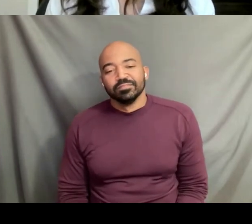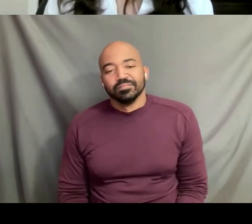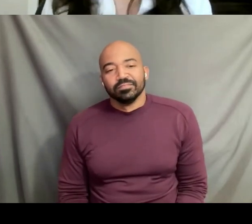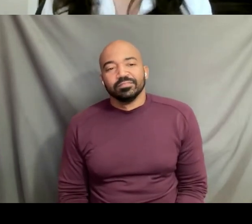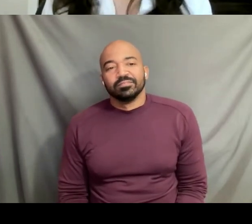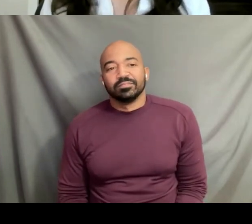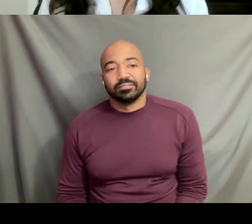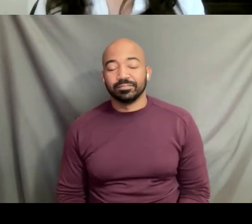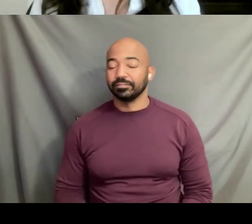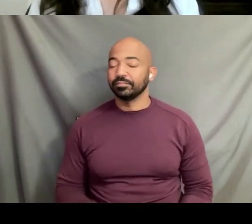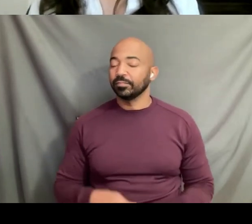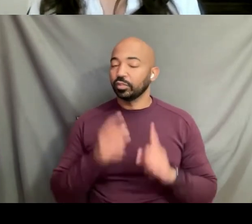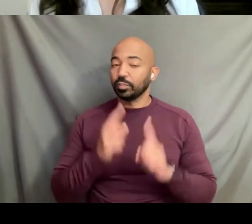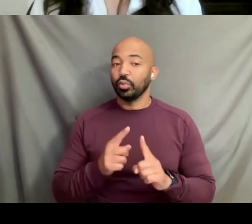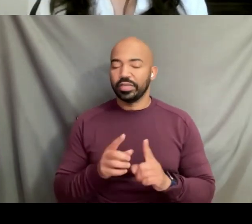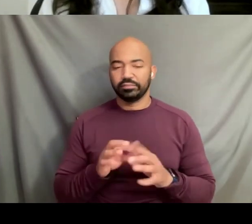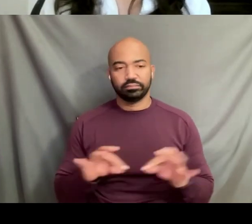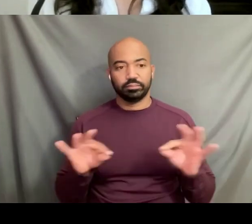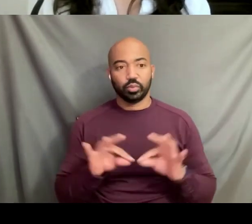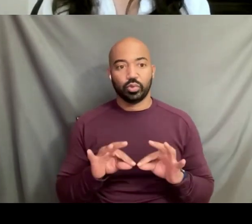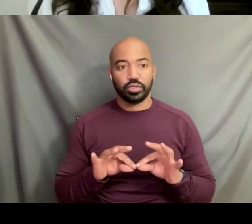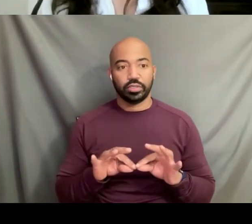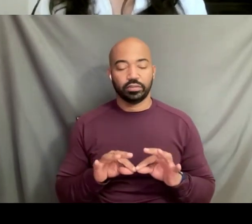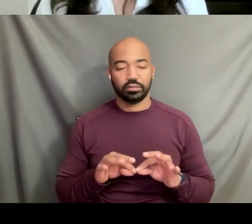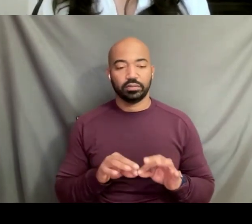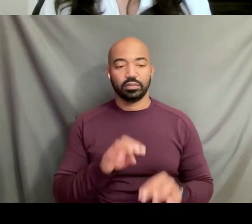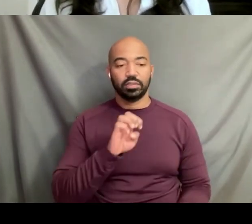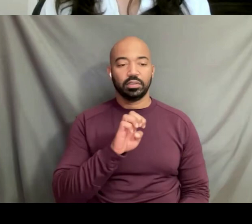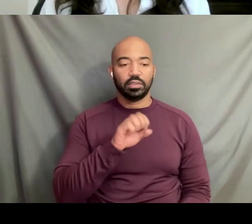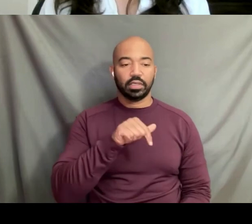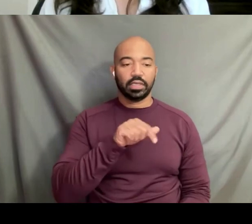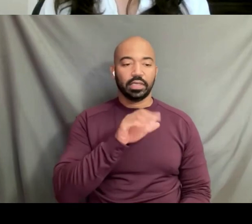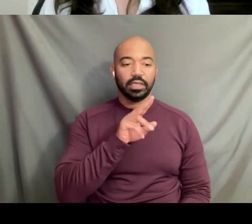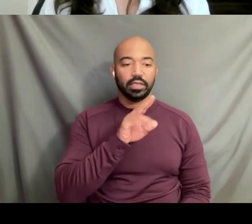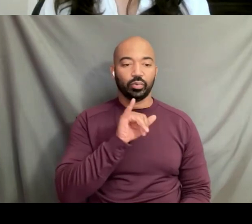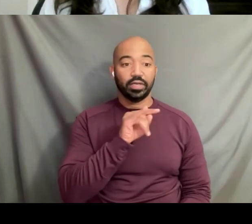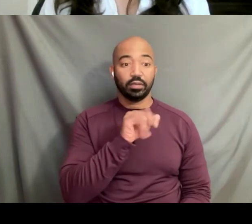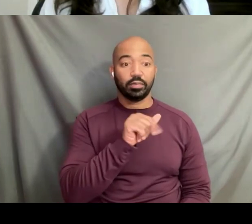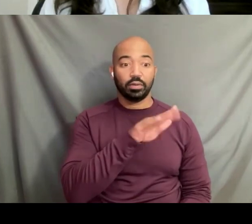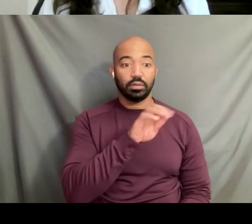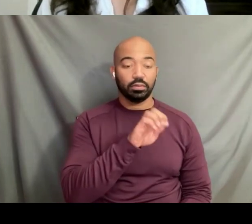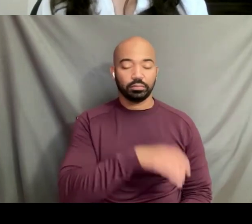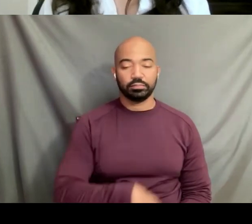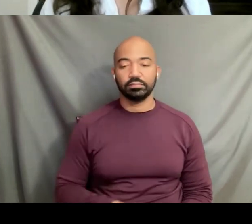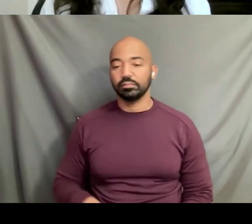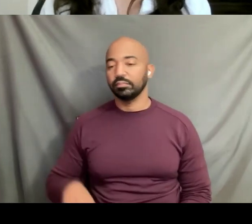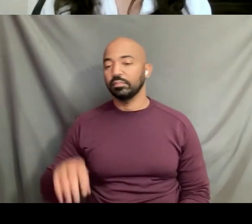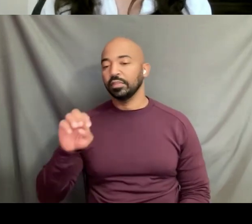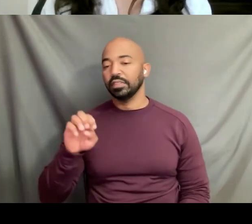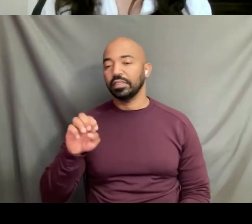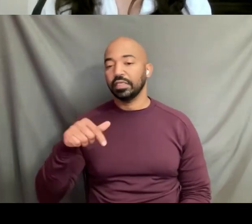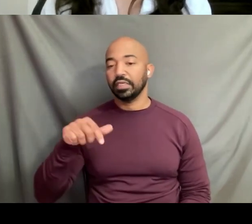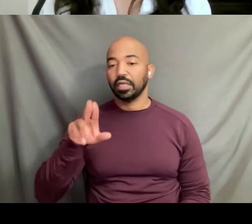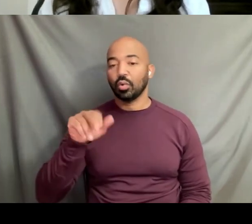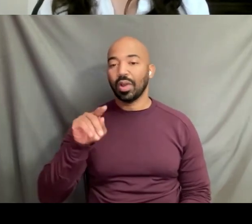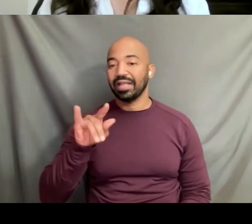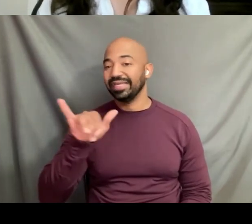equality and equitability that is really important to serve as a foundation for how to proceed